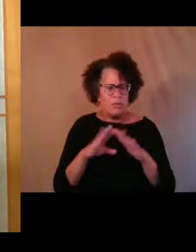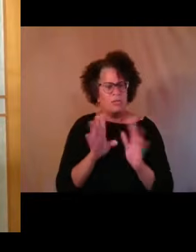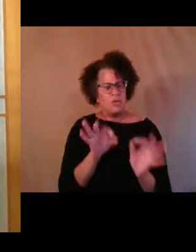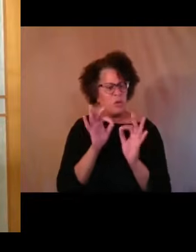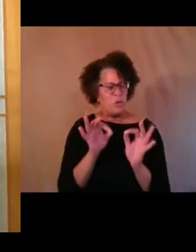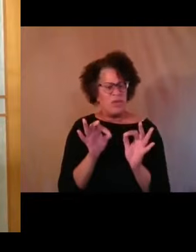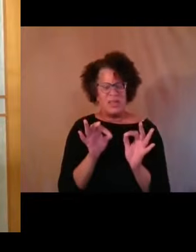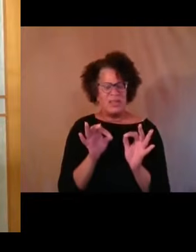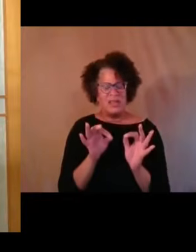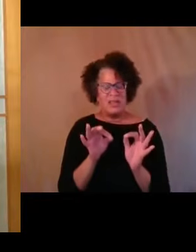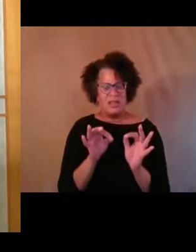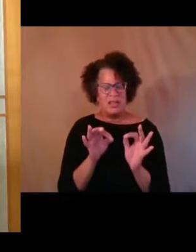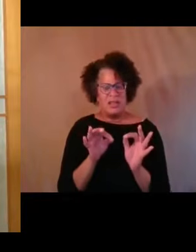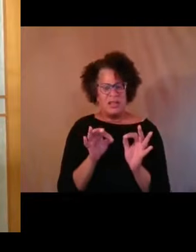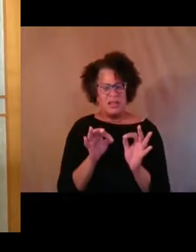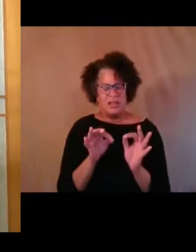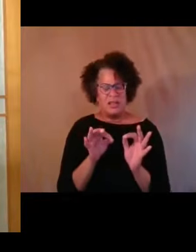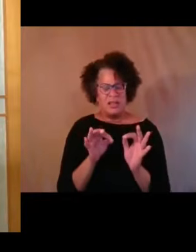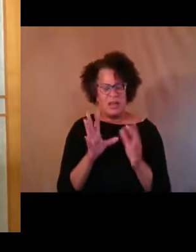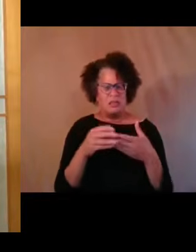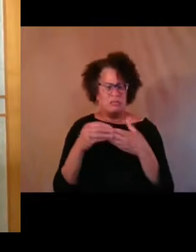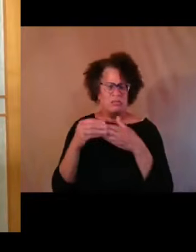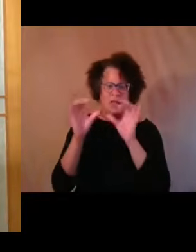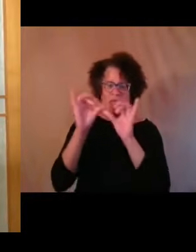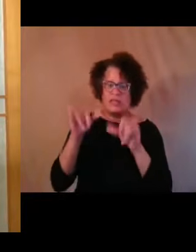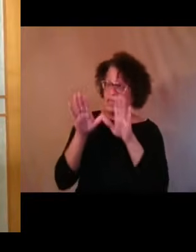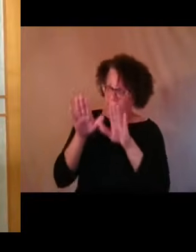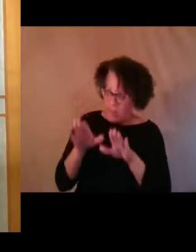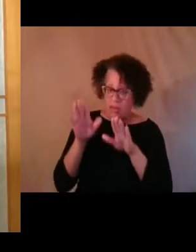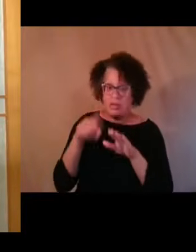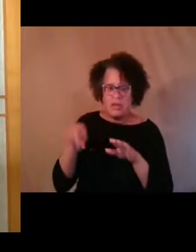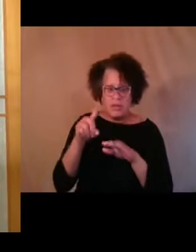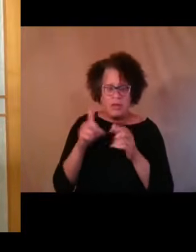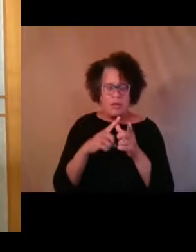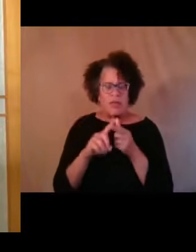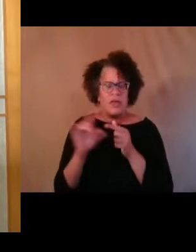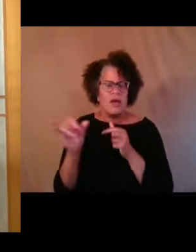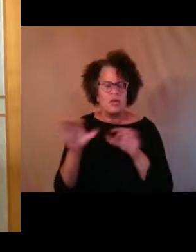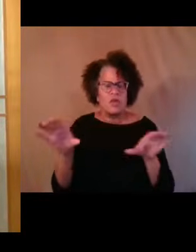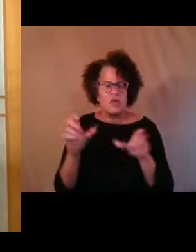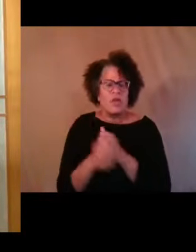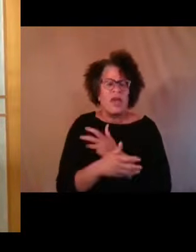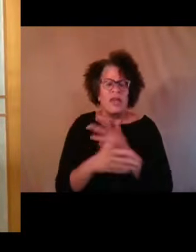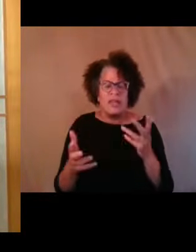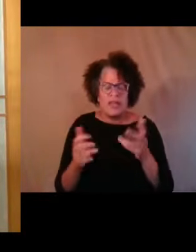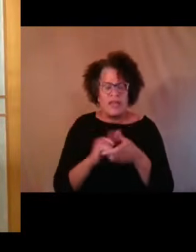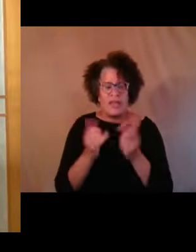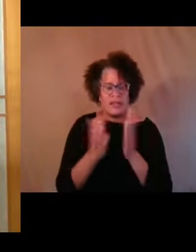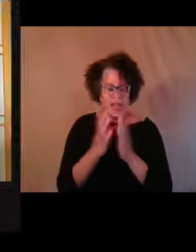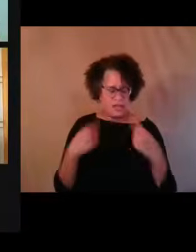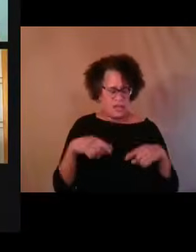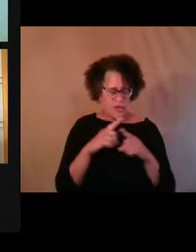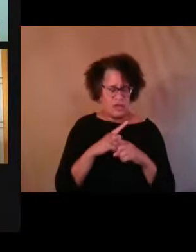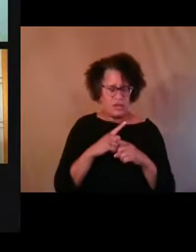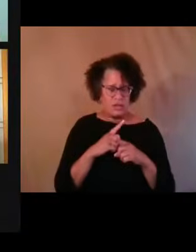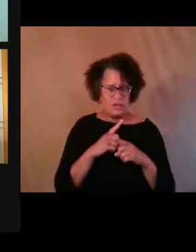to be assimilated by the system, and to do anything that is asked of us just to be accepted. We are who we are